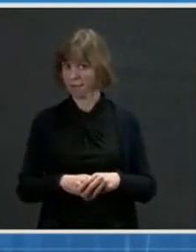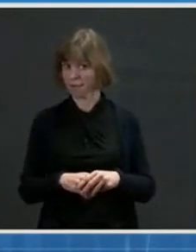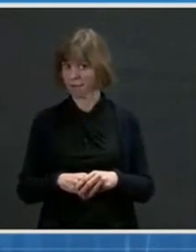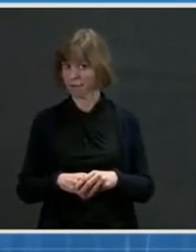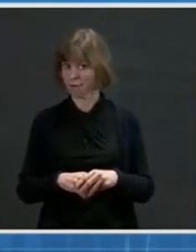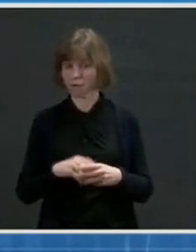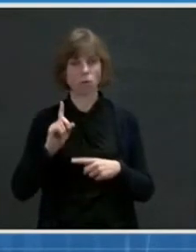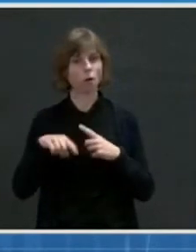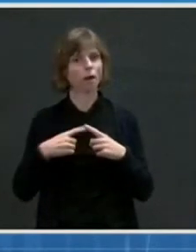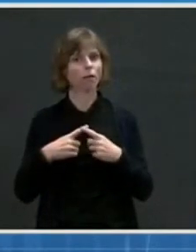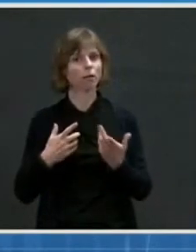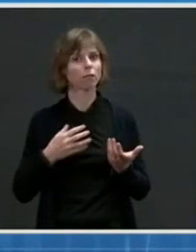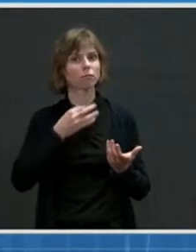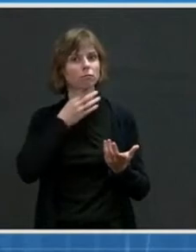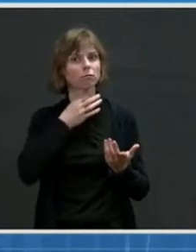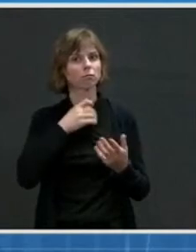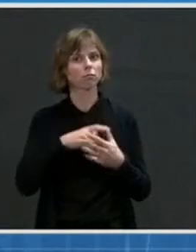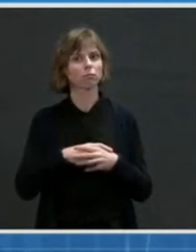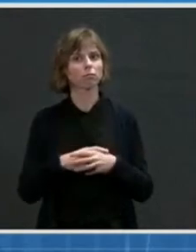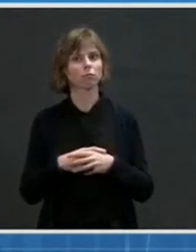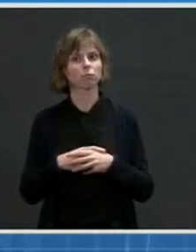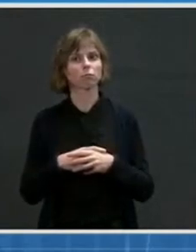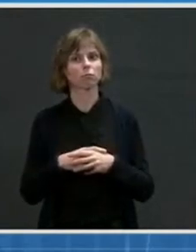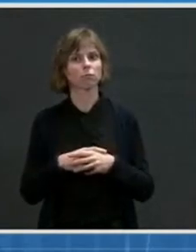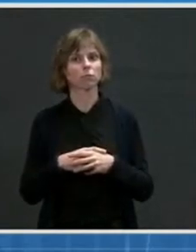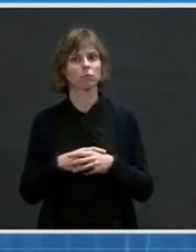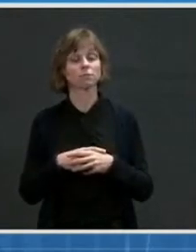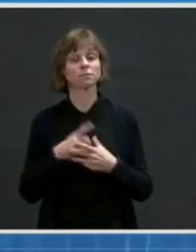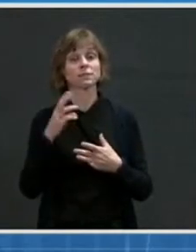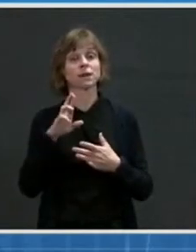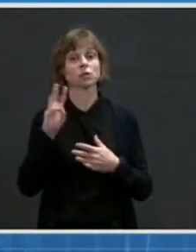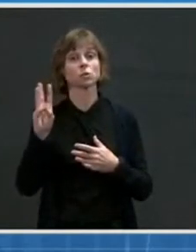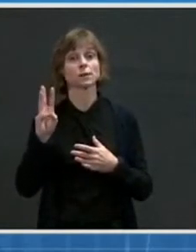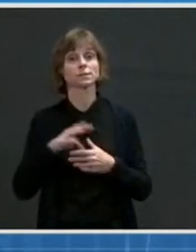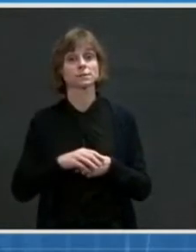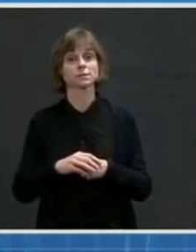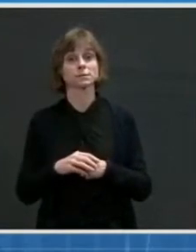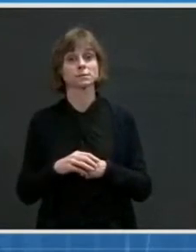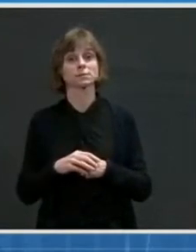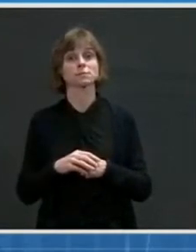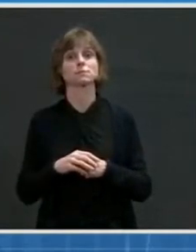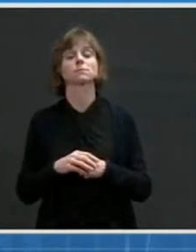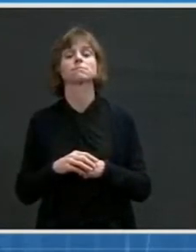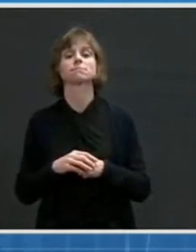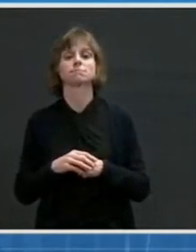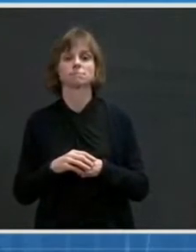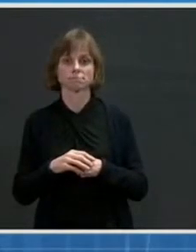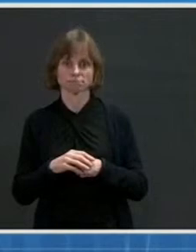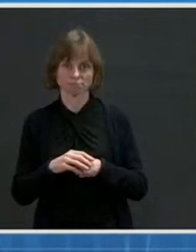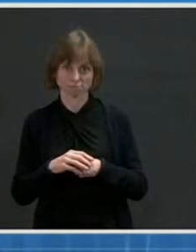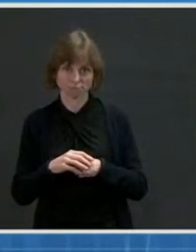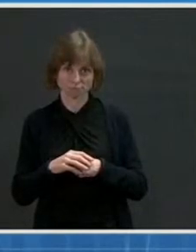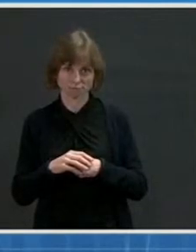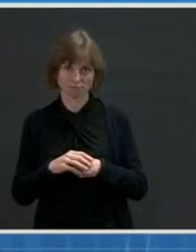THE PANDEMIC BEGAN. IS THAT GOING TO HAPPEN? AND WHEN MIGHT THAT BE PUBLISHED?